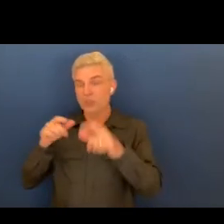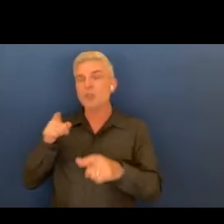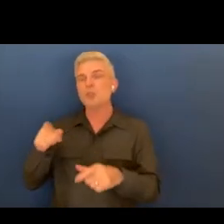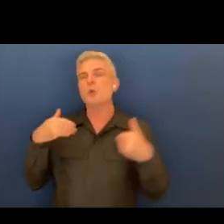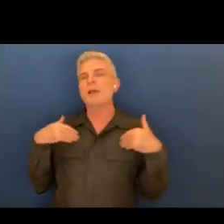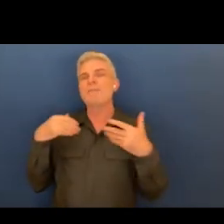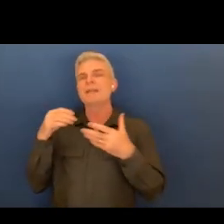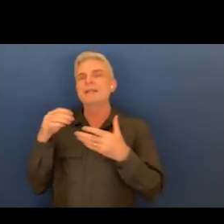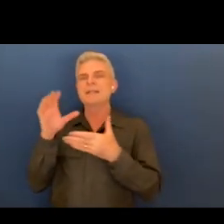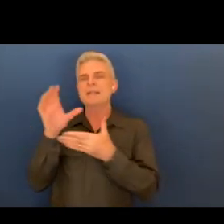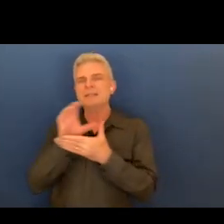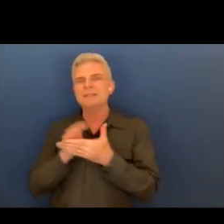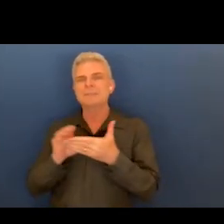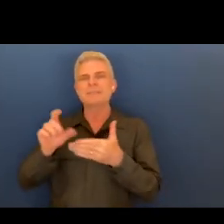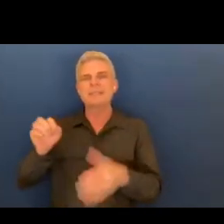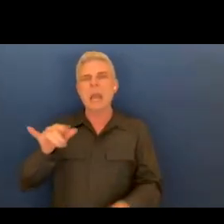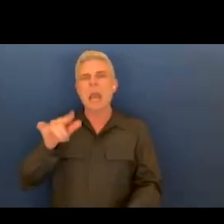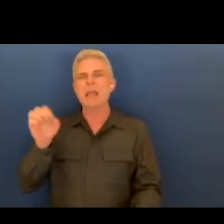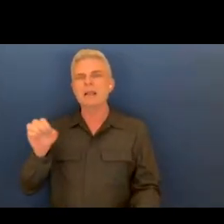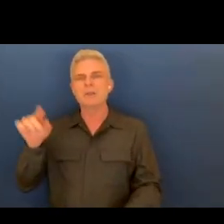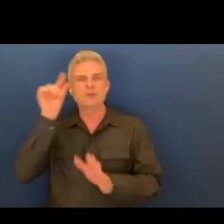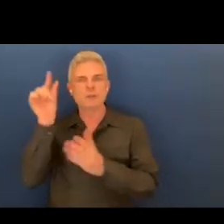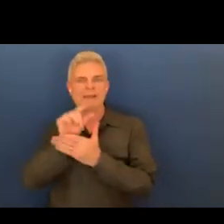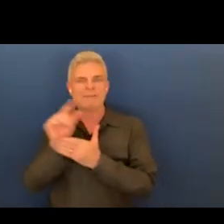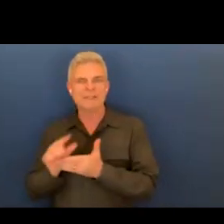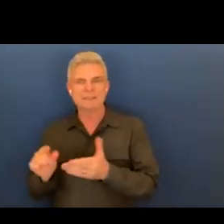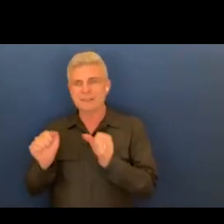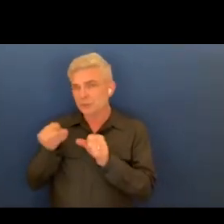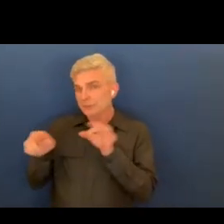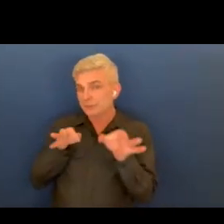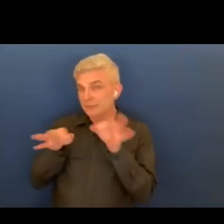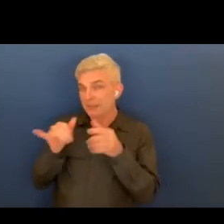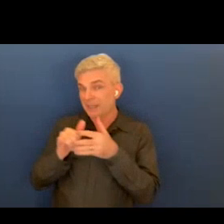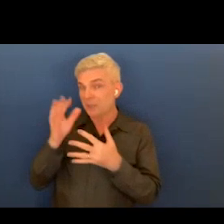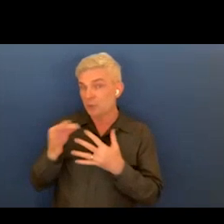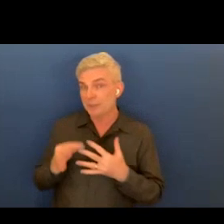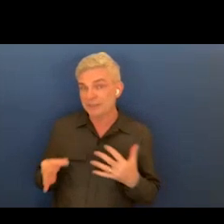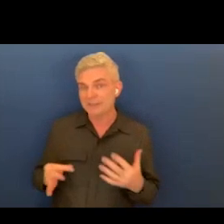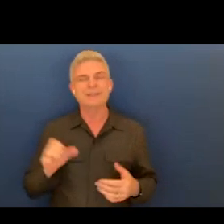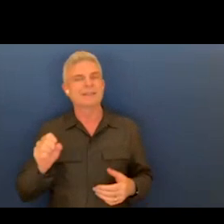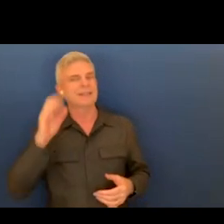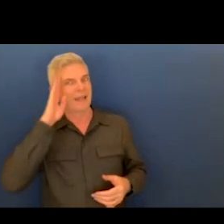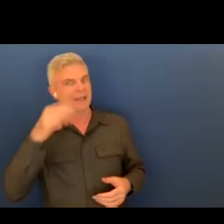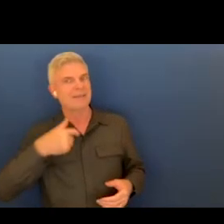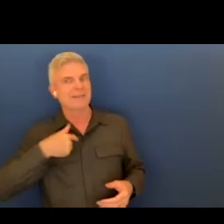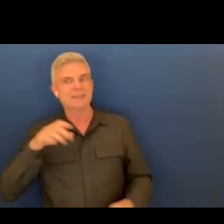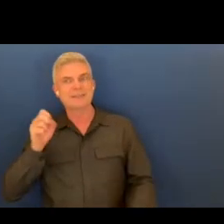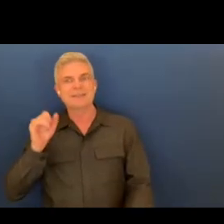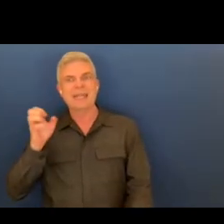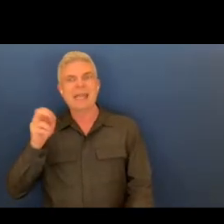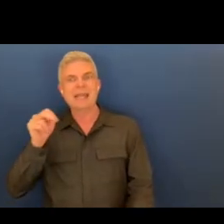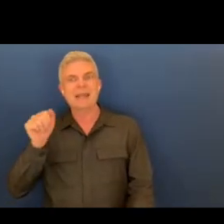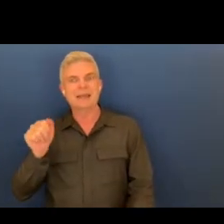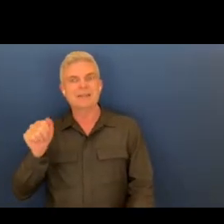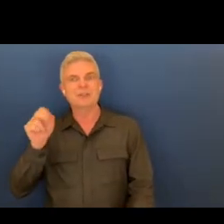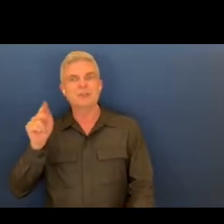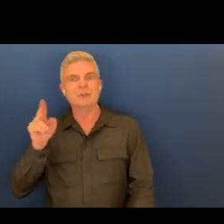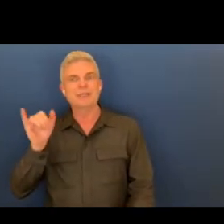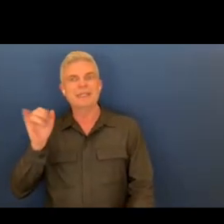stylized graphics. Can you explain this choice? [Sienna] Hi, this is Sienna Tuinei speaking again.